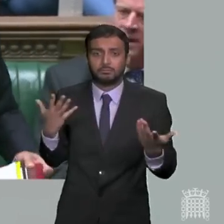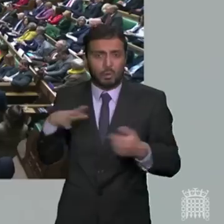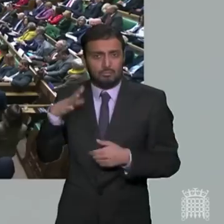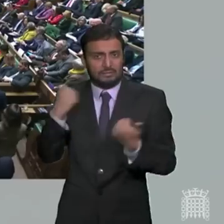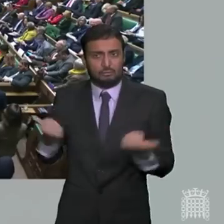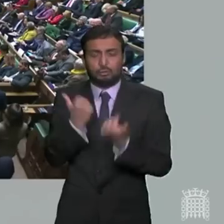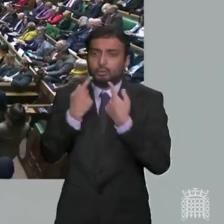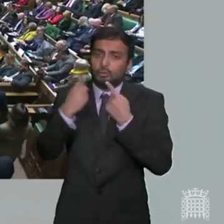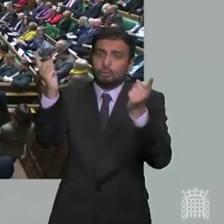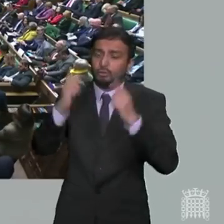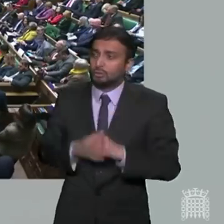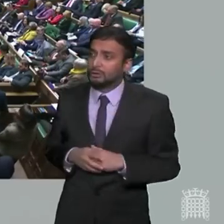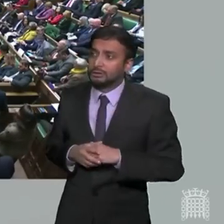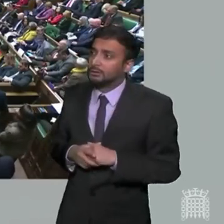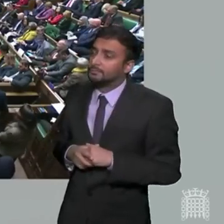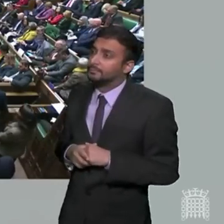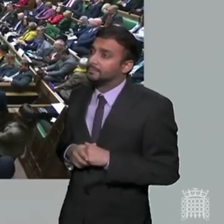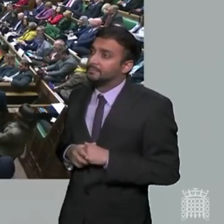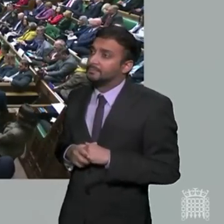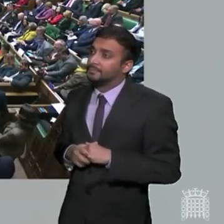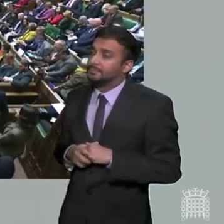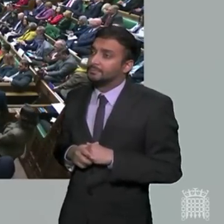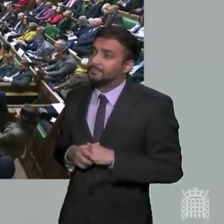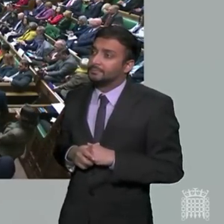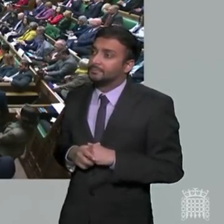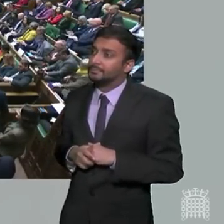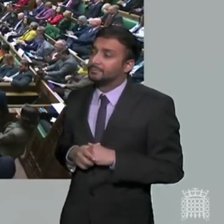Sara Britcliffe (Hyndburn) (Con) Mr Speaker, I am sure that this weekend we